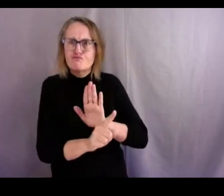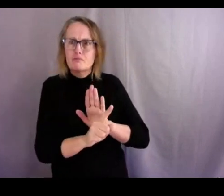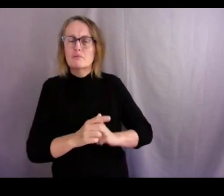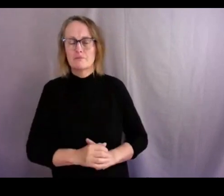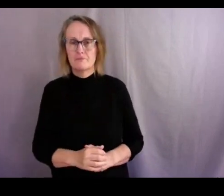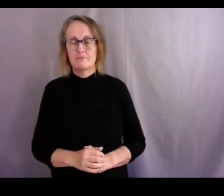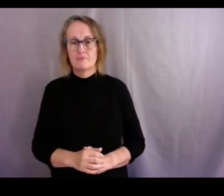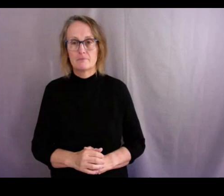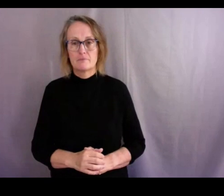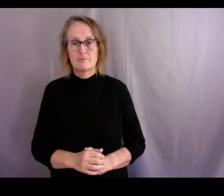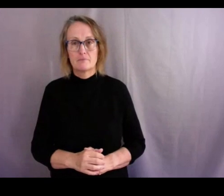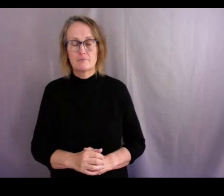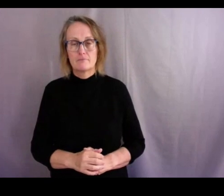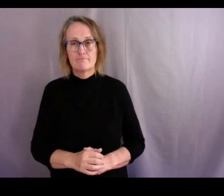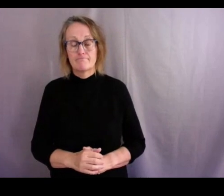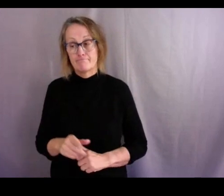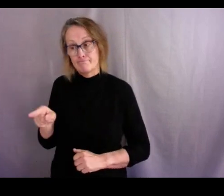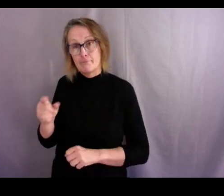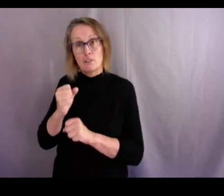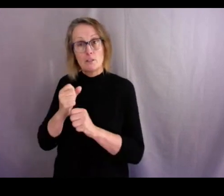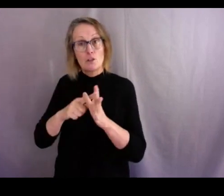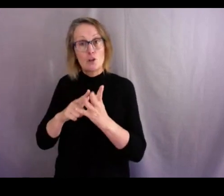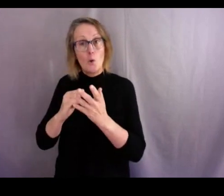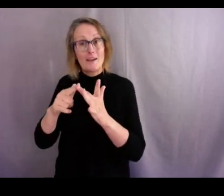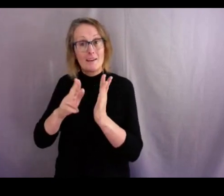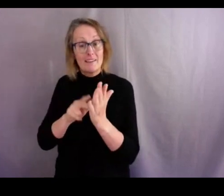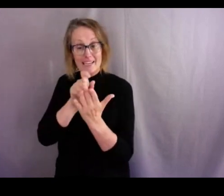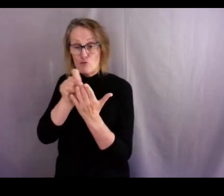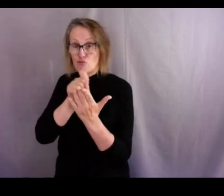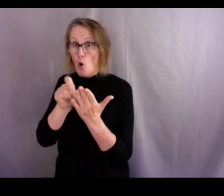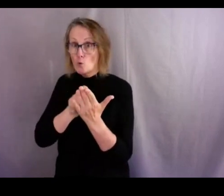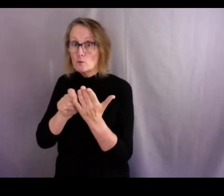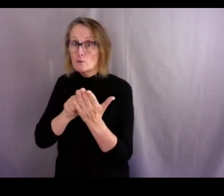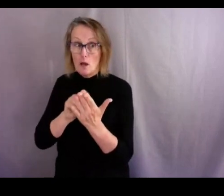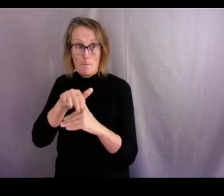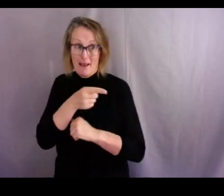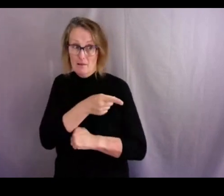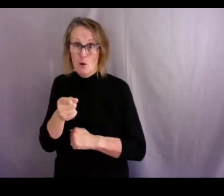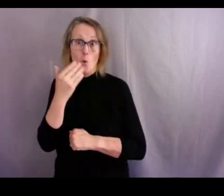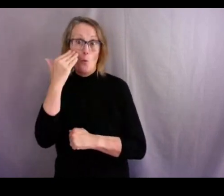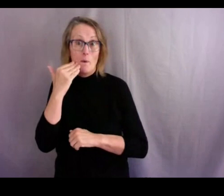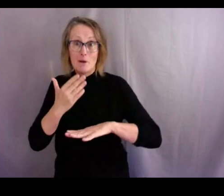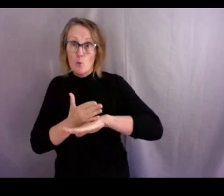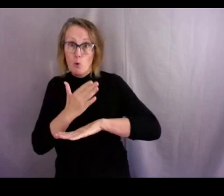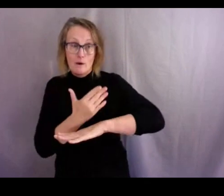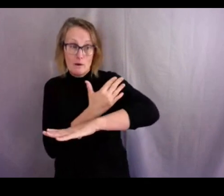he does write in admiring terms about those women, but he also celebrates French colonialism in Martinique,